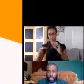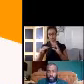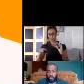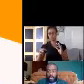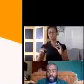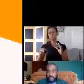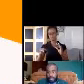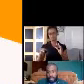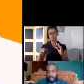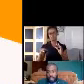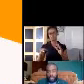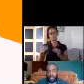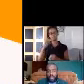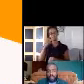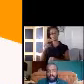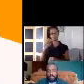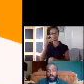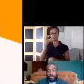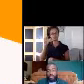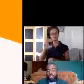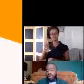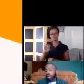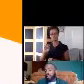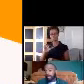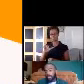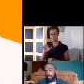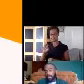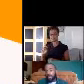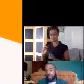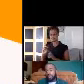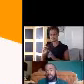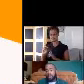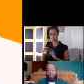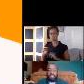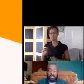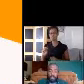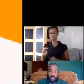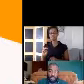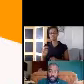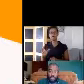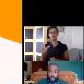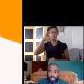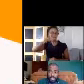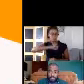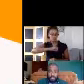about racism is there's this grounding assumption that we use when we facilitate with groups